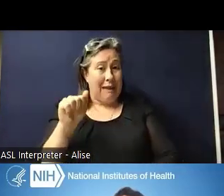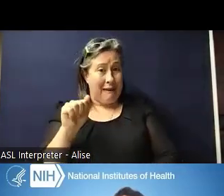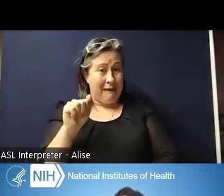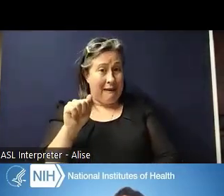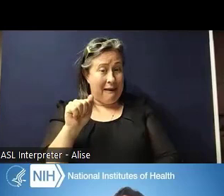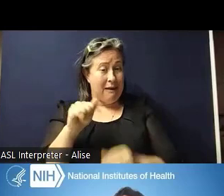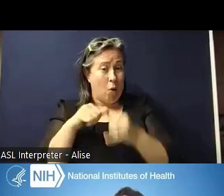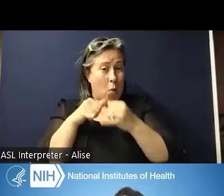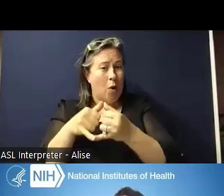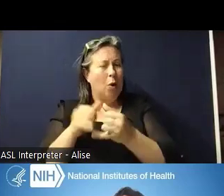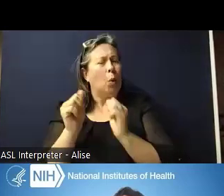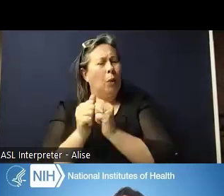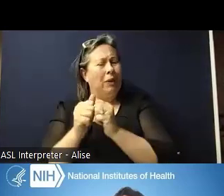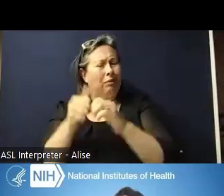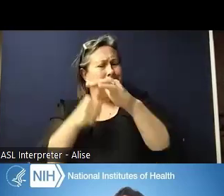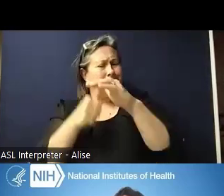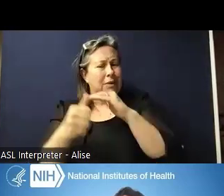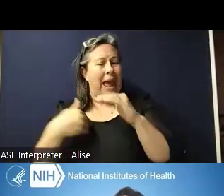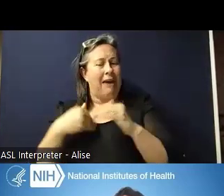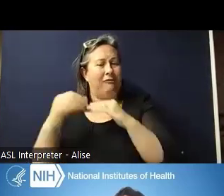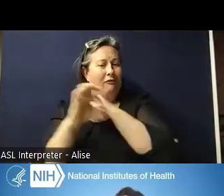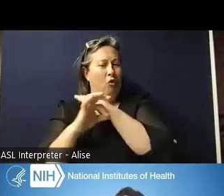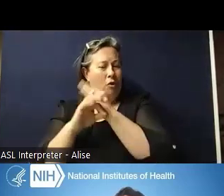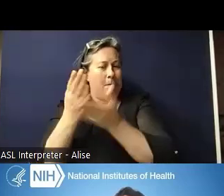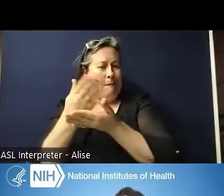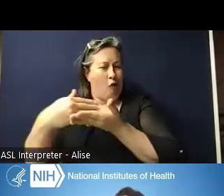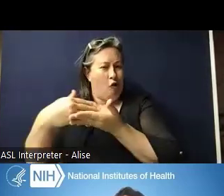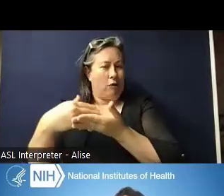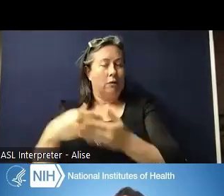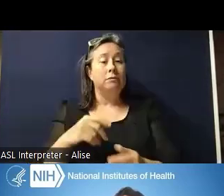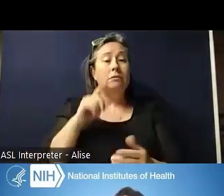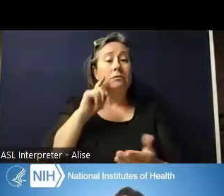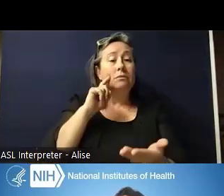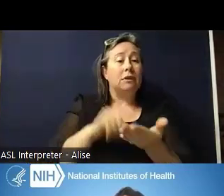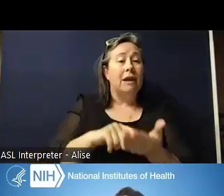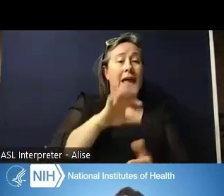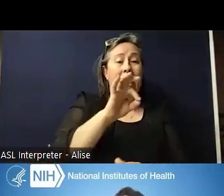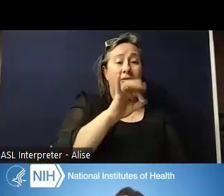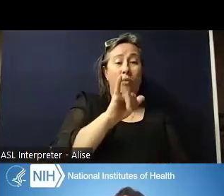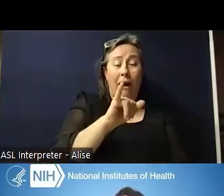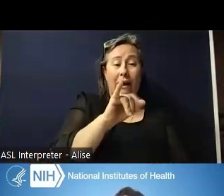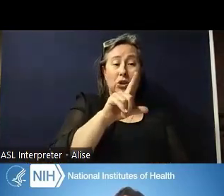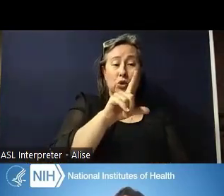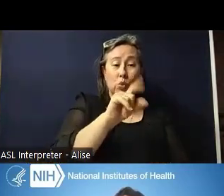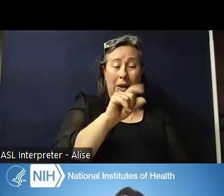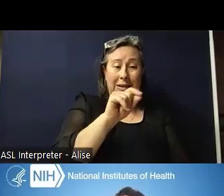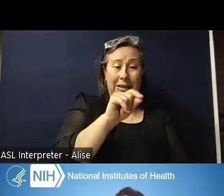And so if you see here from 2020, FY 2020 to FY 2022,